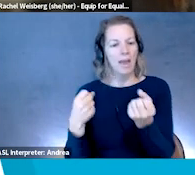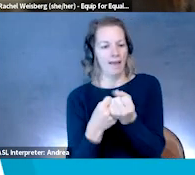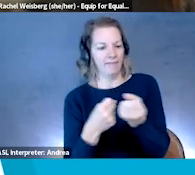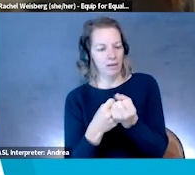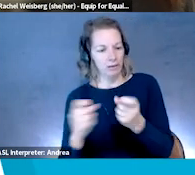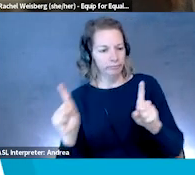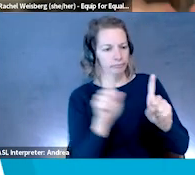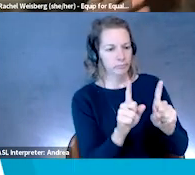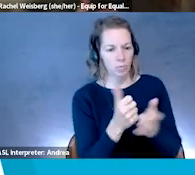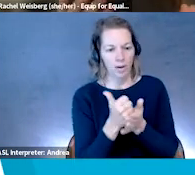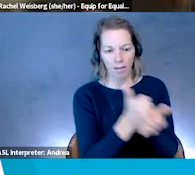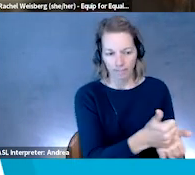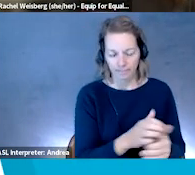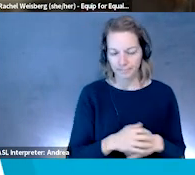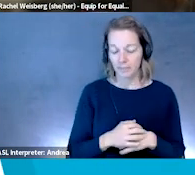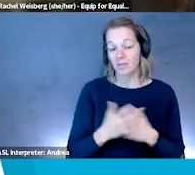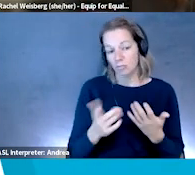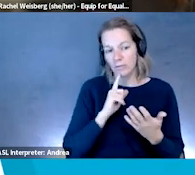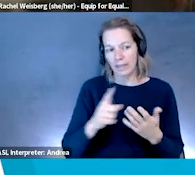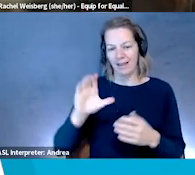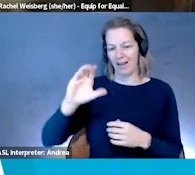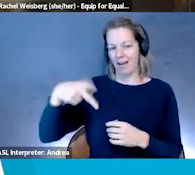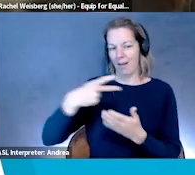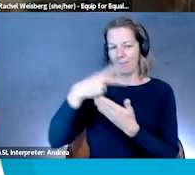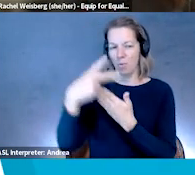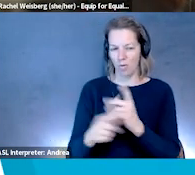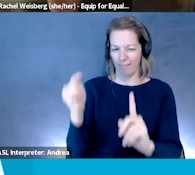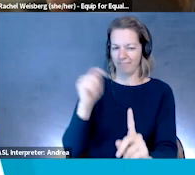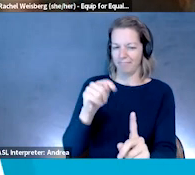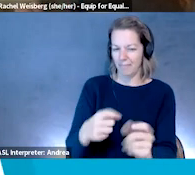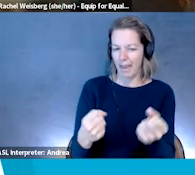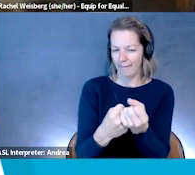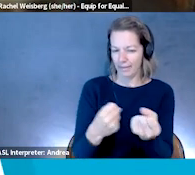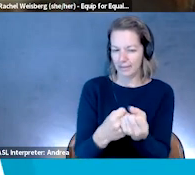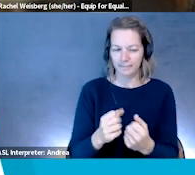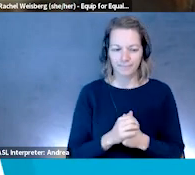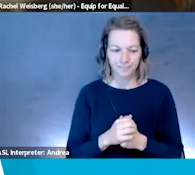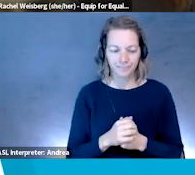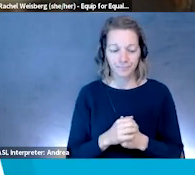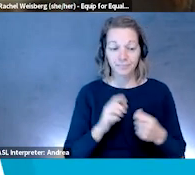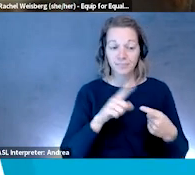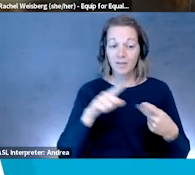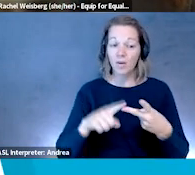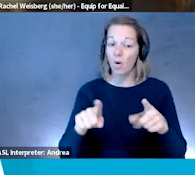ARE FEELING THAT THEY ARE NOT GETTING THE SERVICES THEY NEED AND ENTITLED TO, THAT THERE